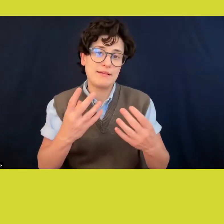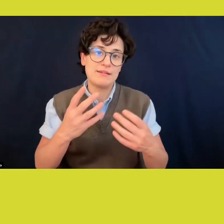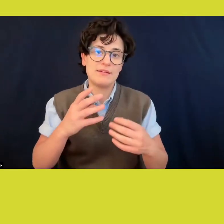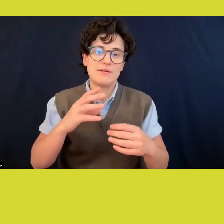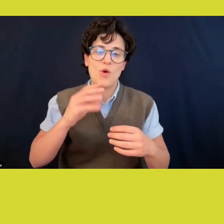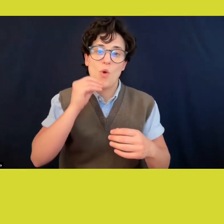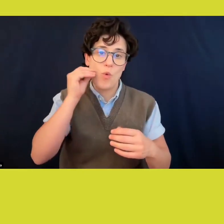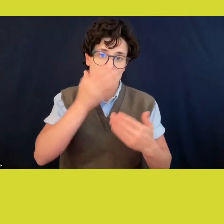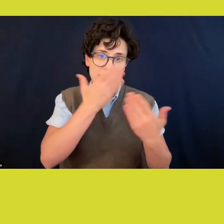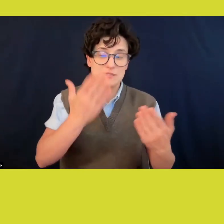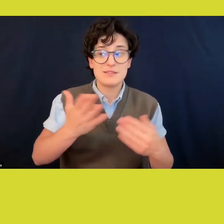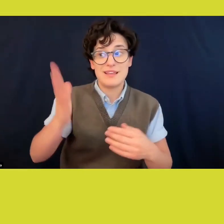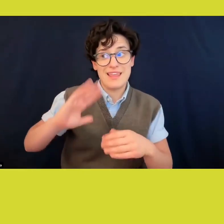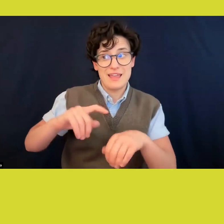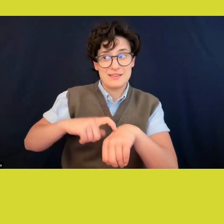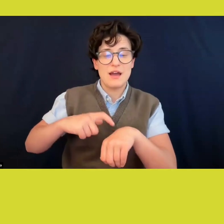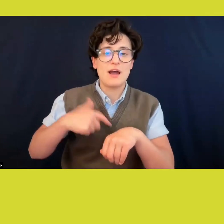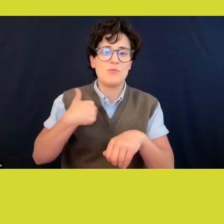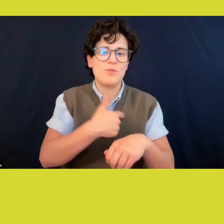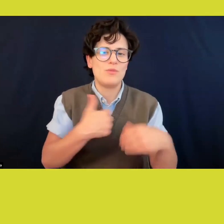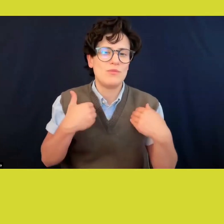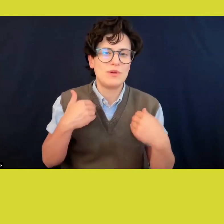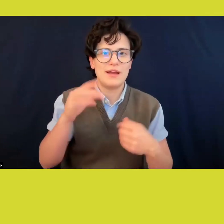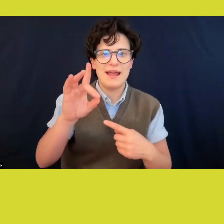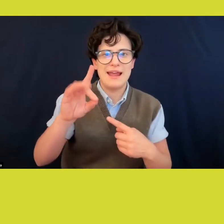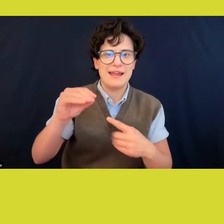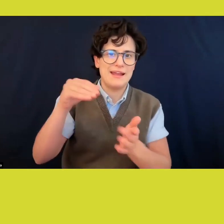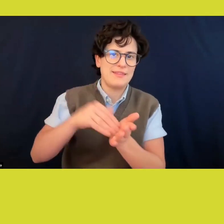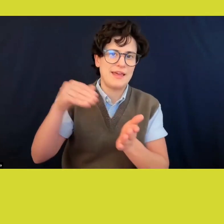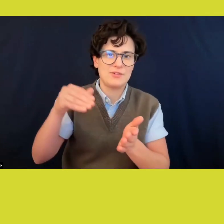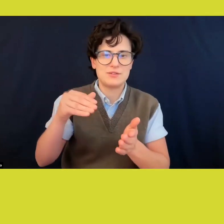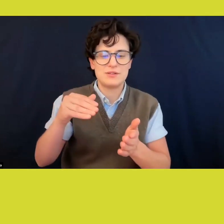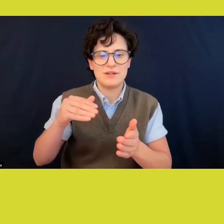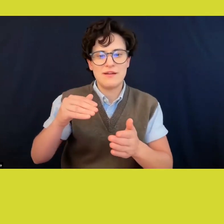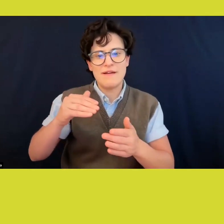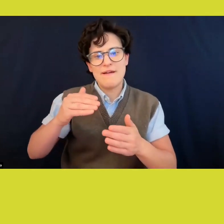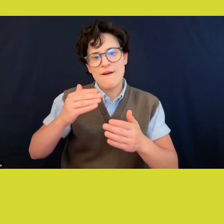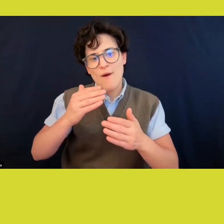point, and Congress allocated 80,000 vouchers to HUD